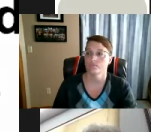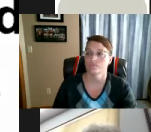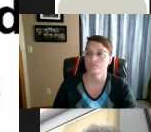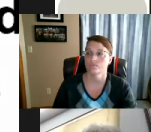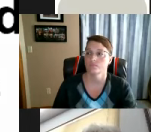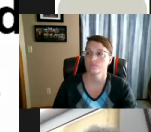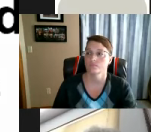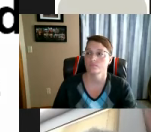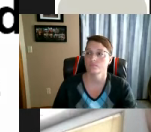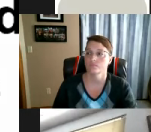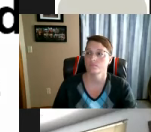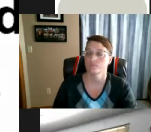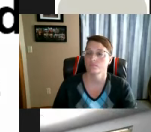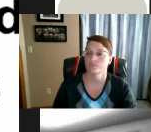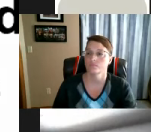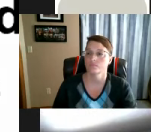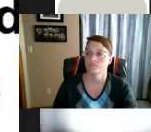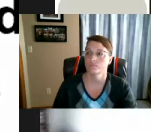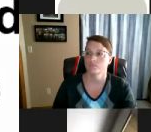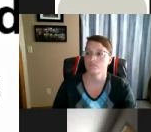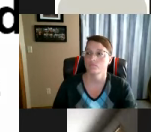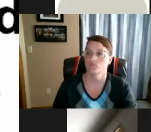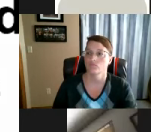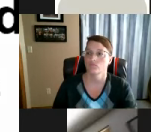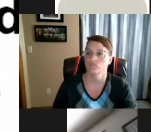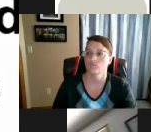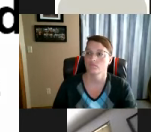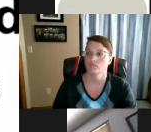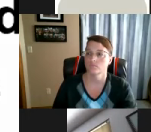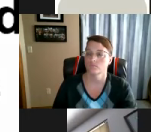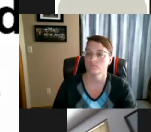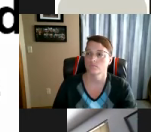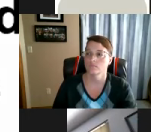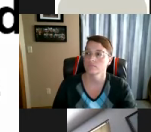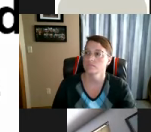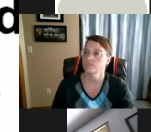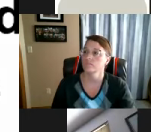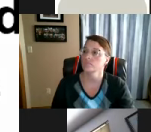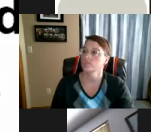to understand the importance of anti-capitalism, let's start with what capitalism is. So it's